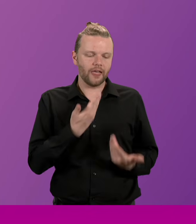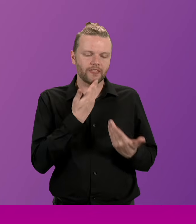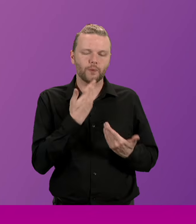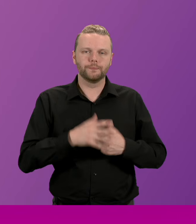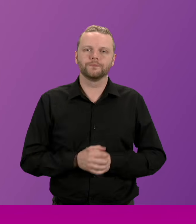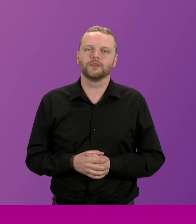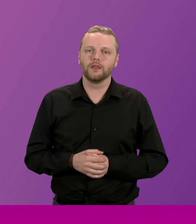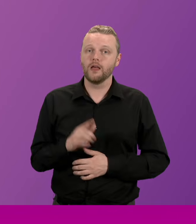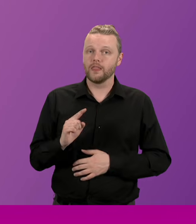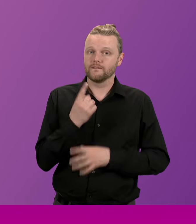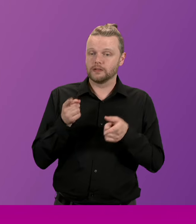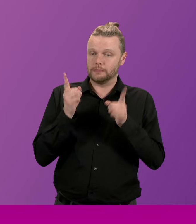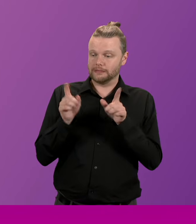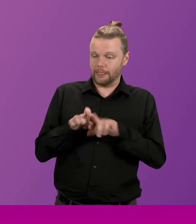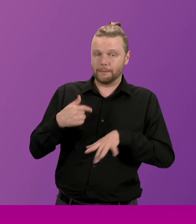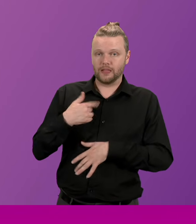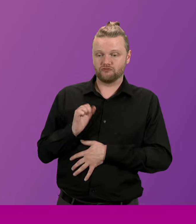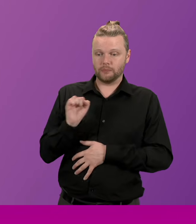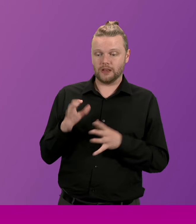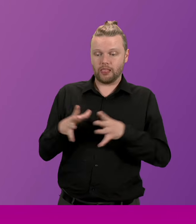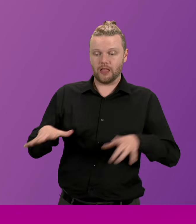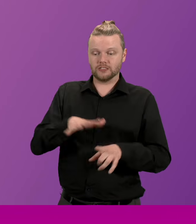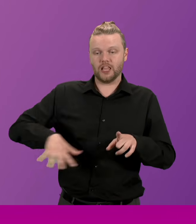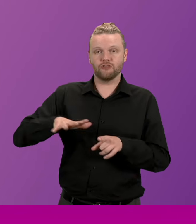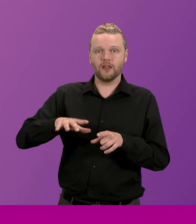Like me, the First Minister represents a large area of rural Scotland in which